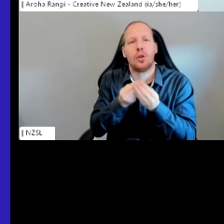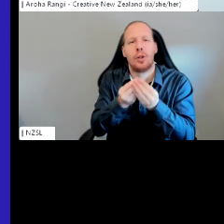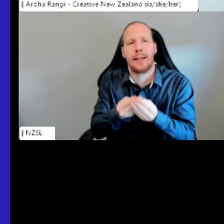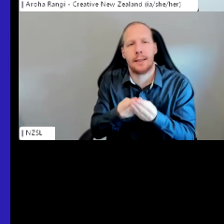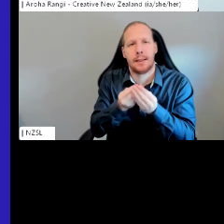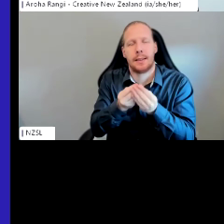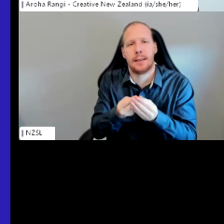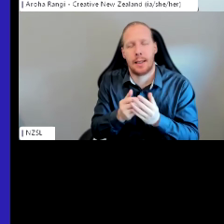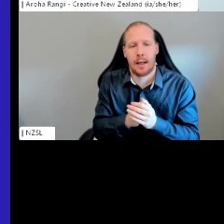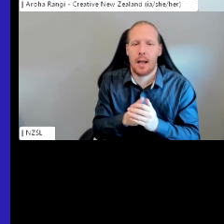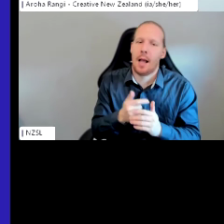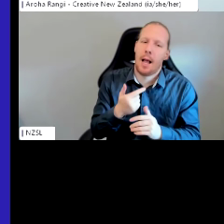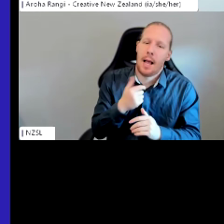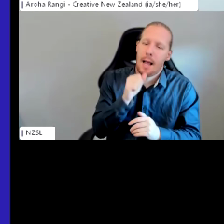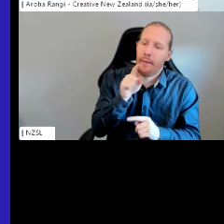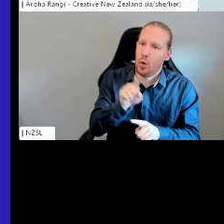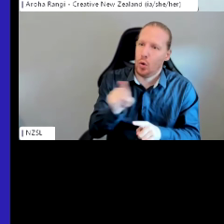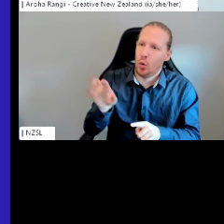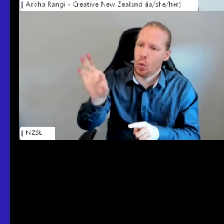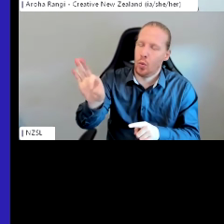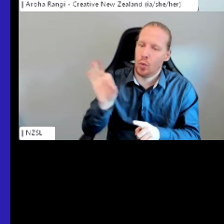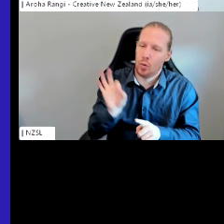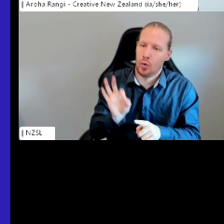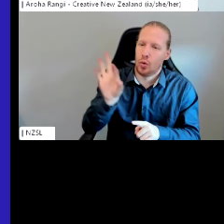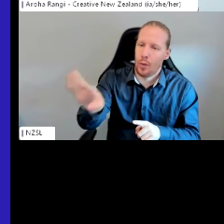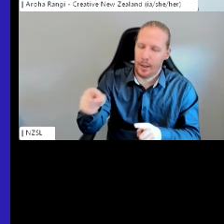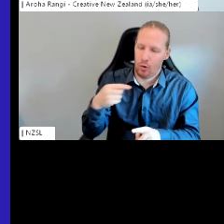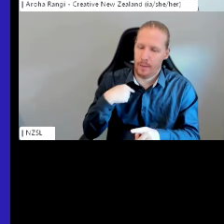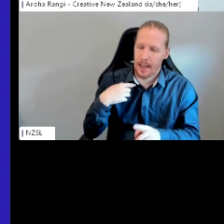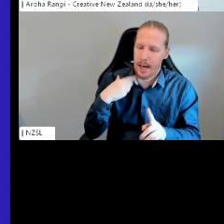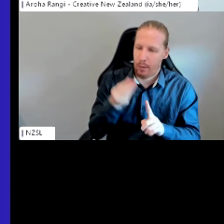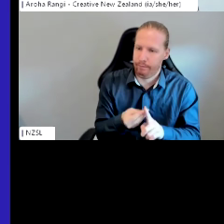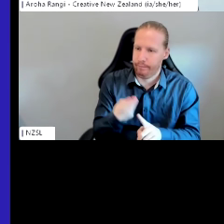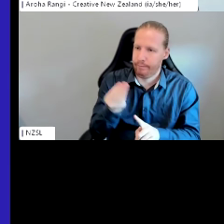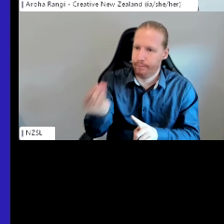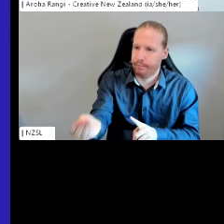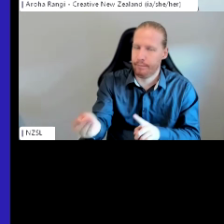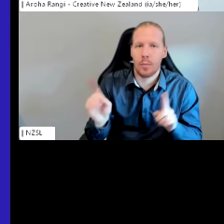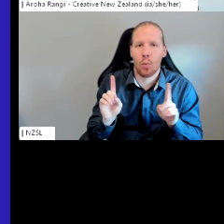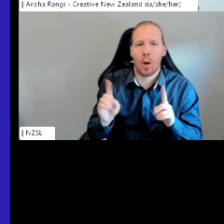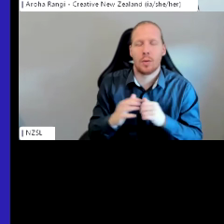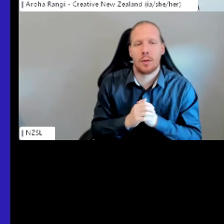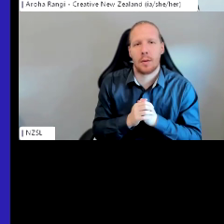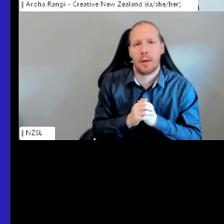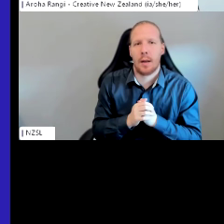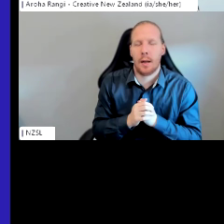them? what can you give them? What can you invite them to that is going to make them feel good about